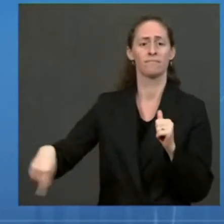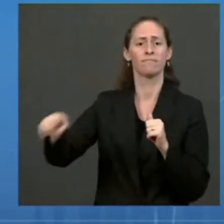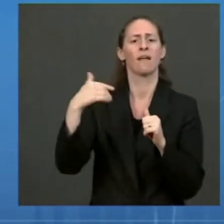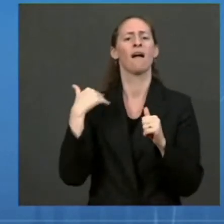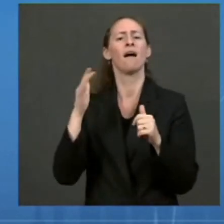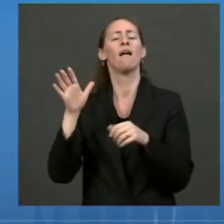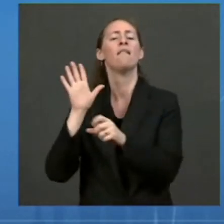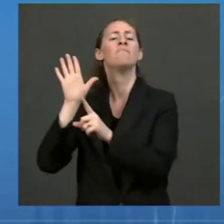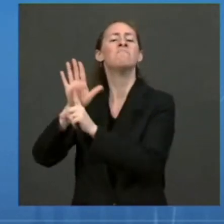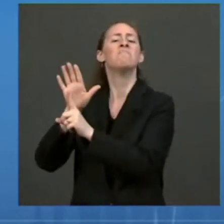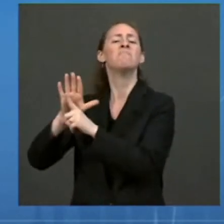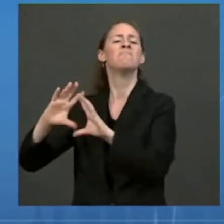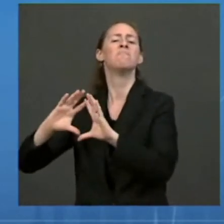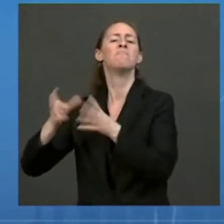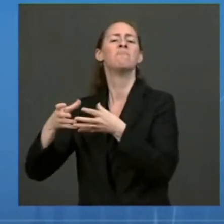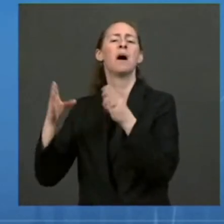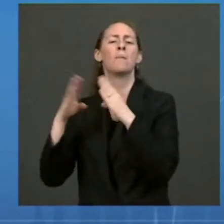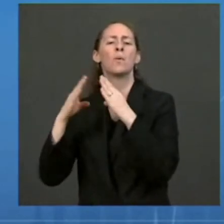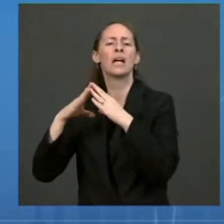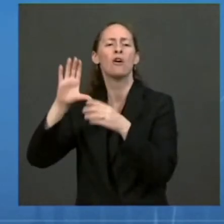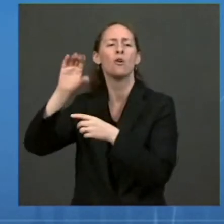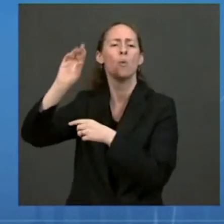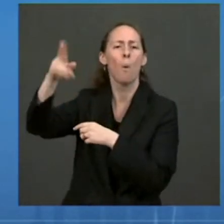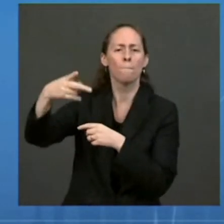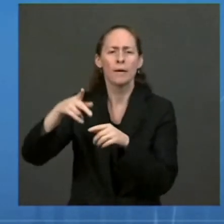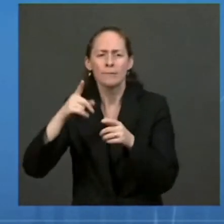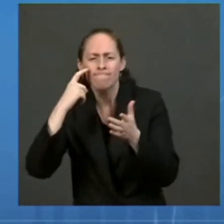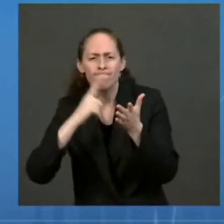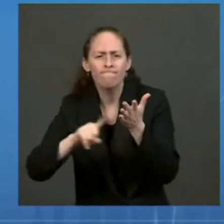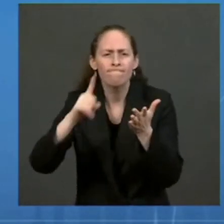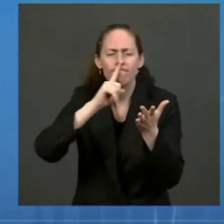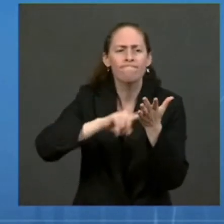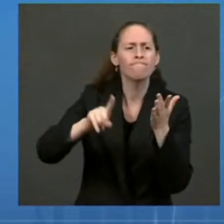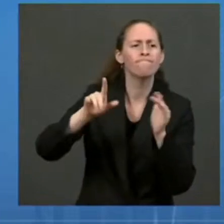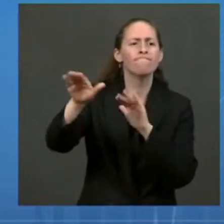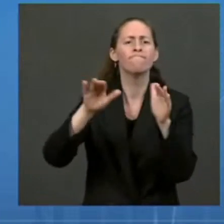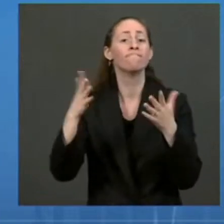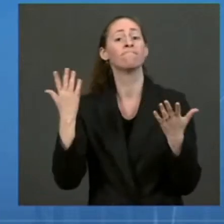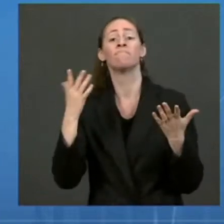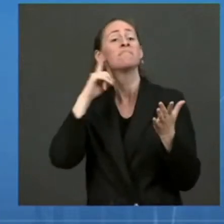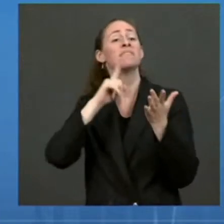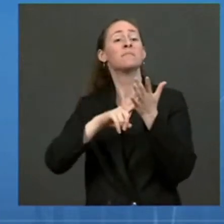VACCINATED. OUR COVID COMMUNITY CORE AND OTHER LOCAL ORGANIZATIONS ARE